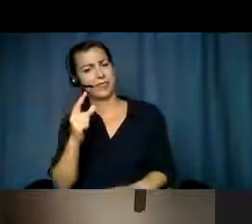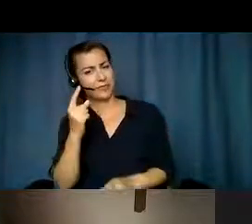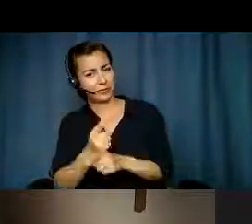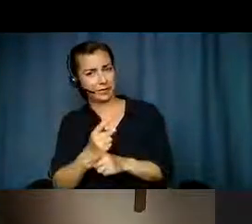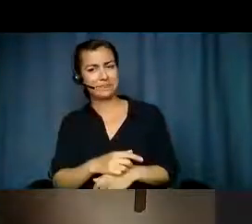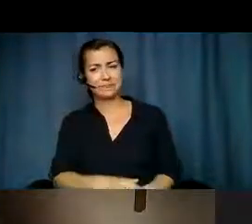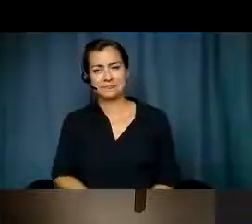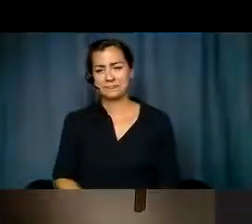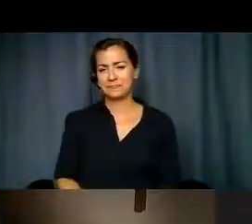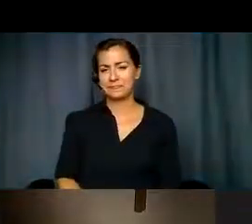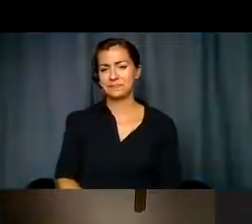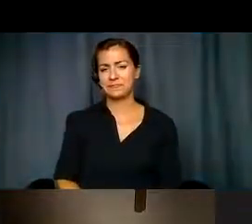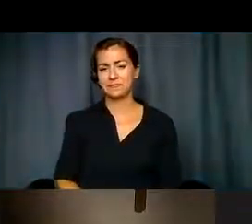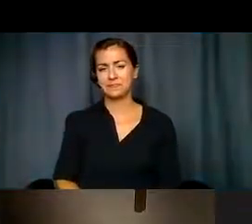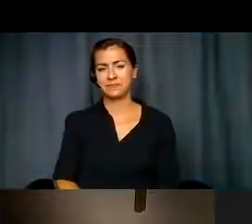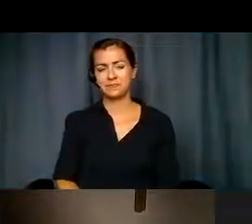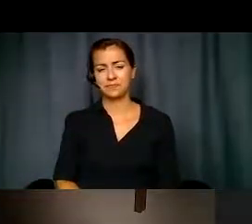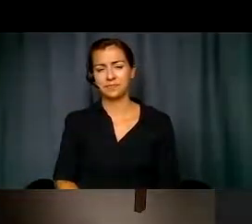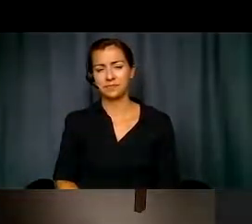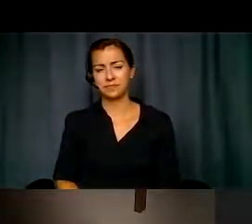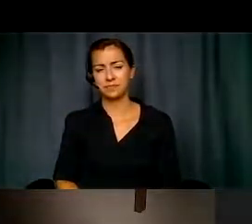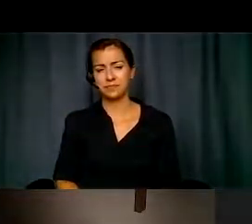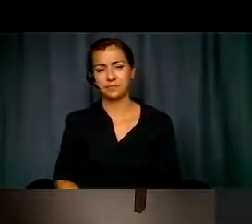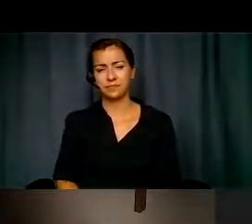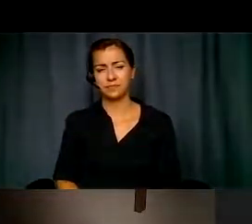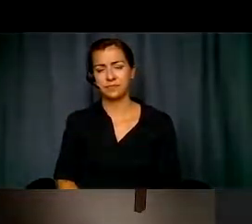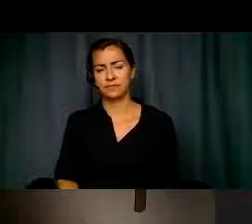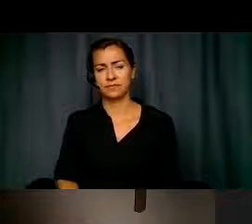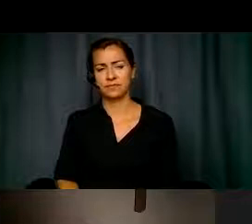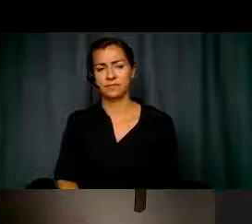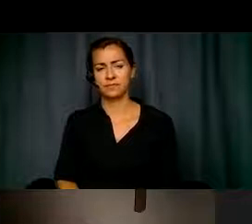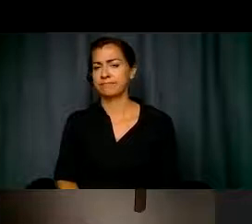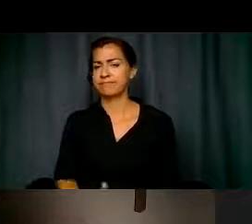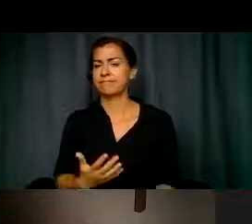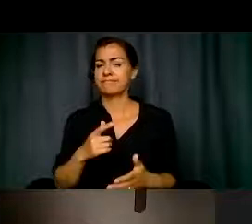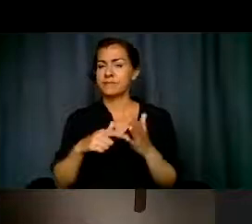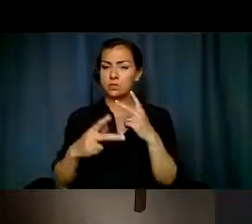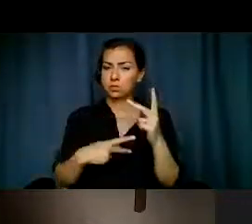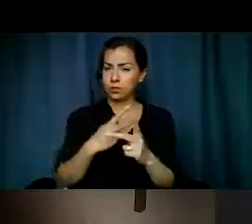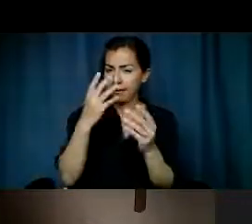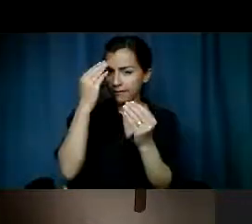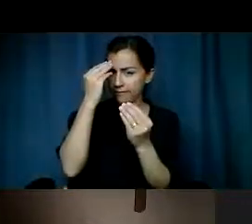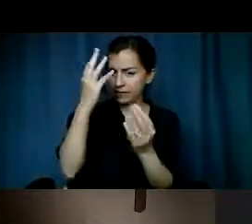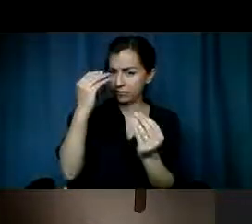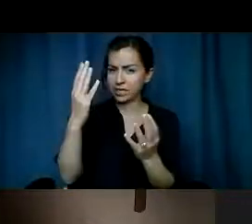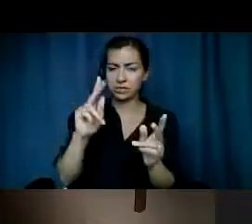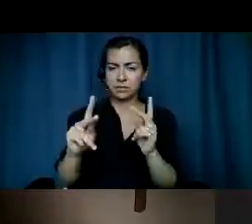Okay. So a few things about how support should act. How should,